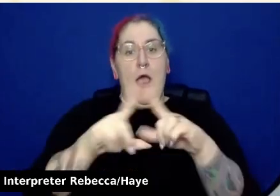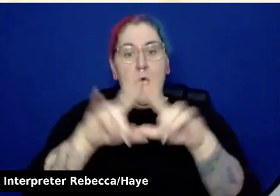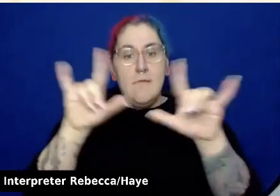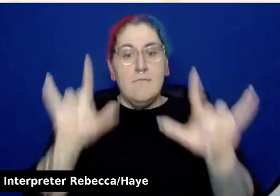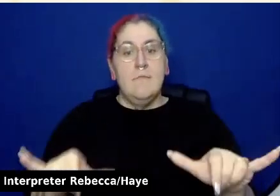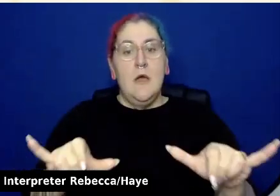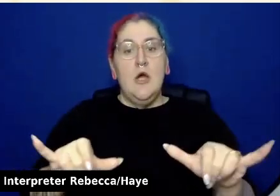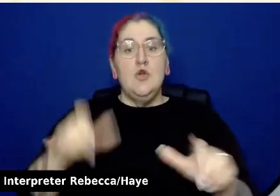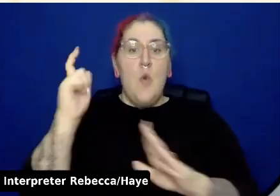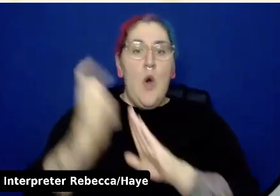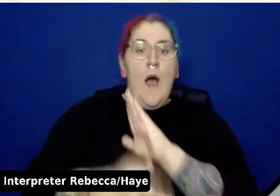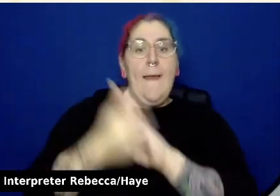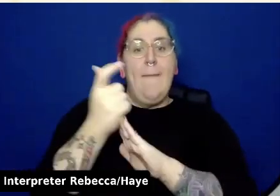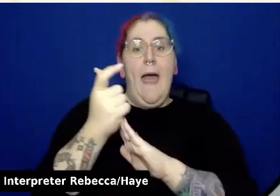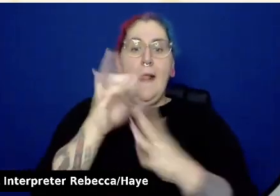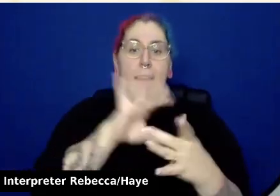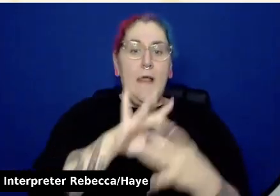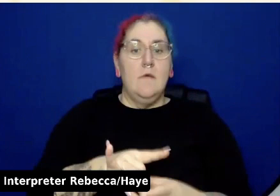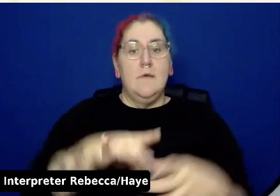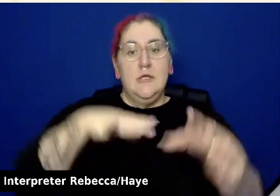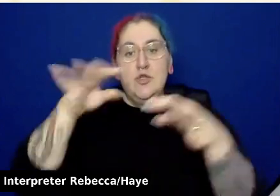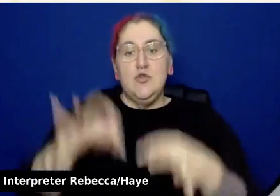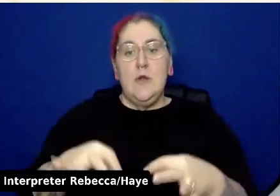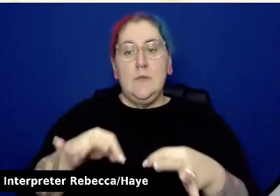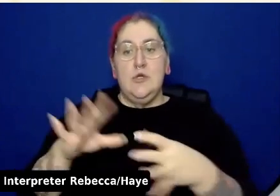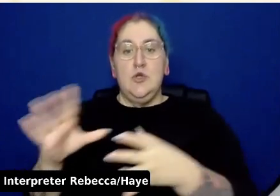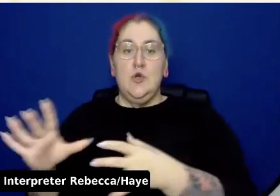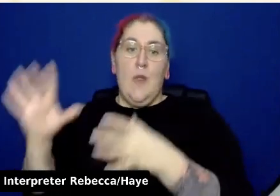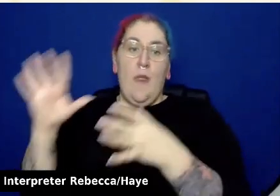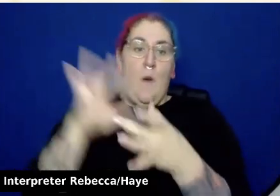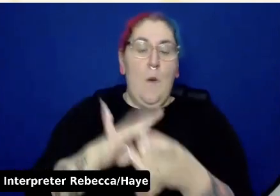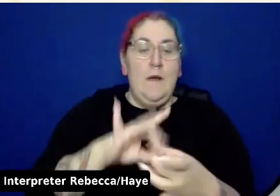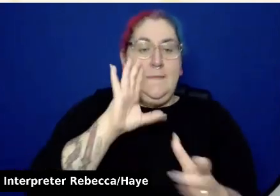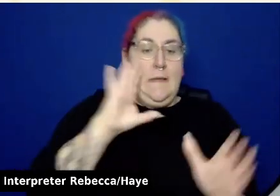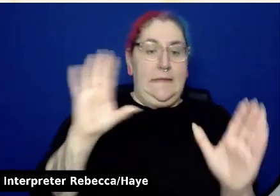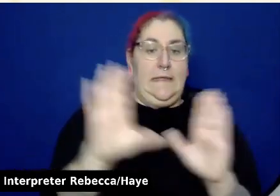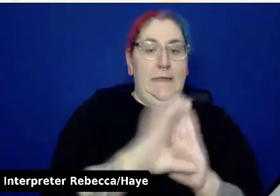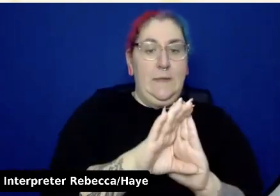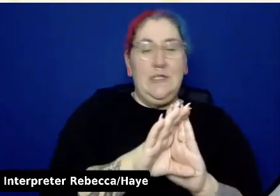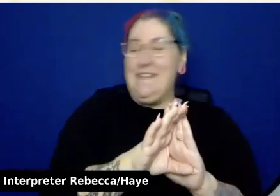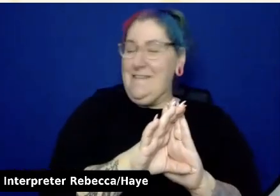Now the next slide covers roles with required Parent-Child attributes, Parent-Child relationships.